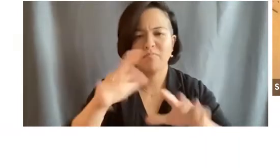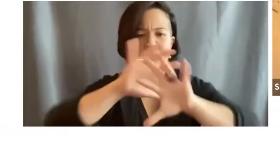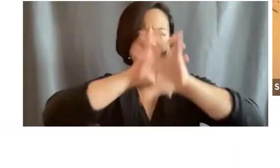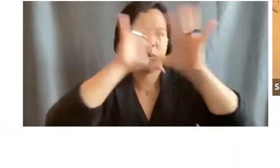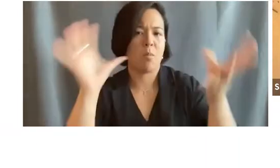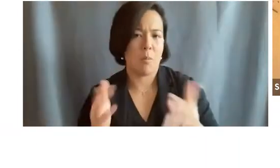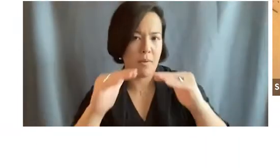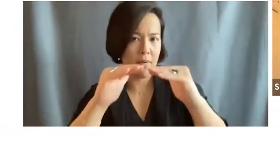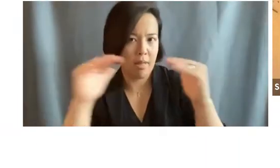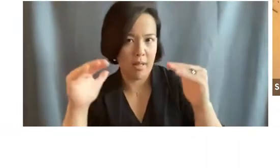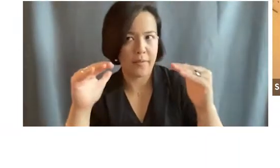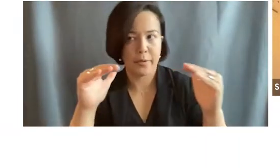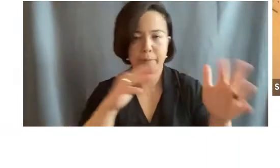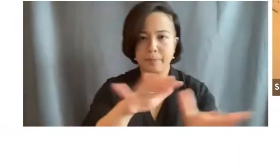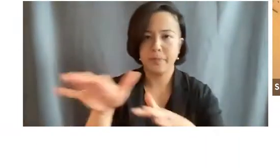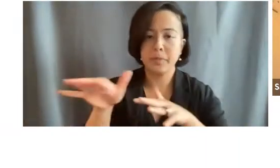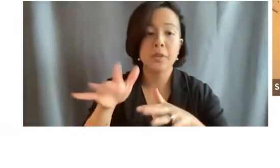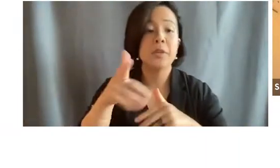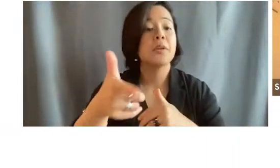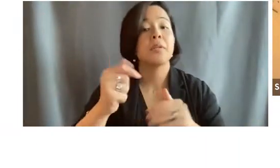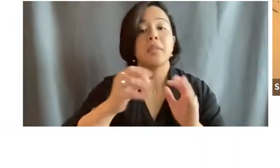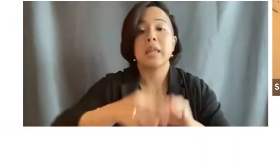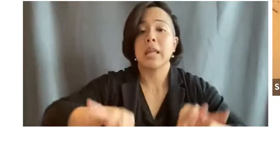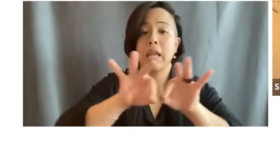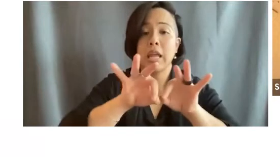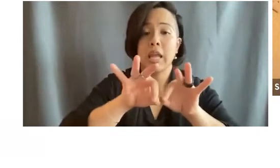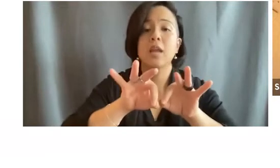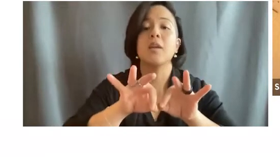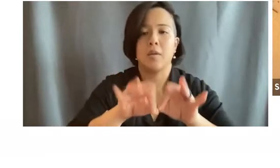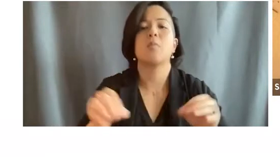So the key. So the more you look at research, the more you say that